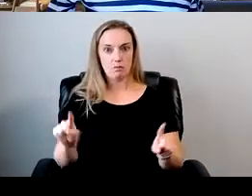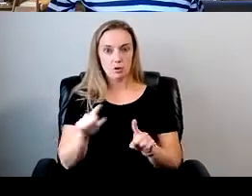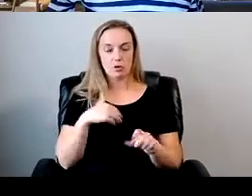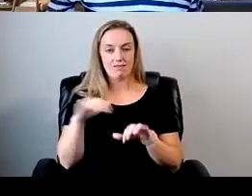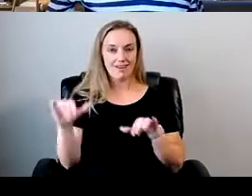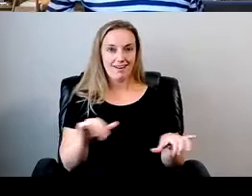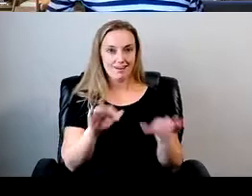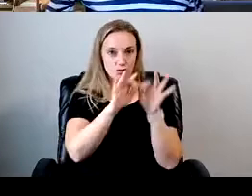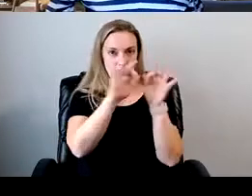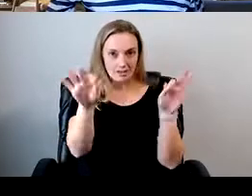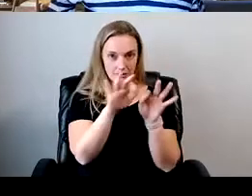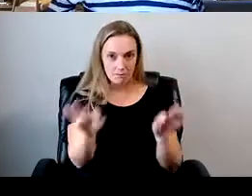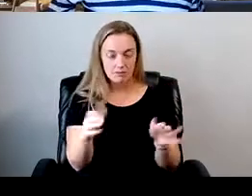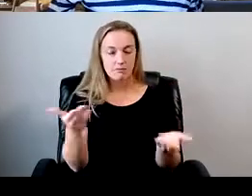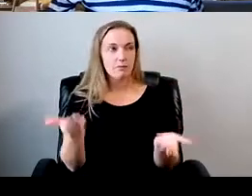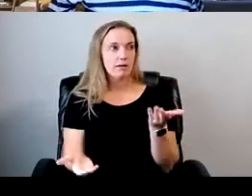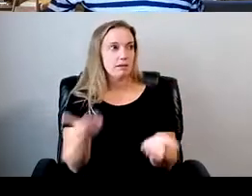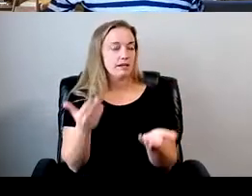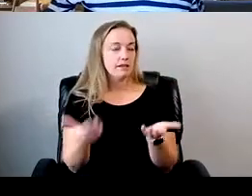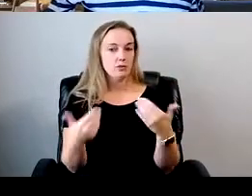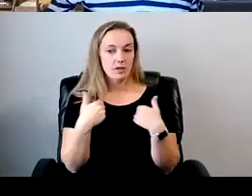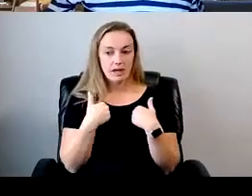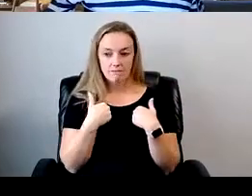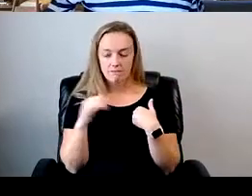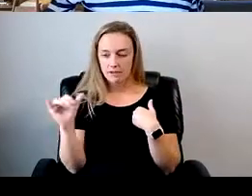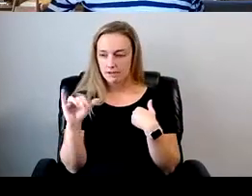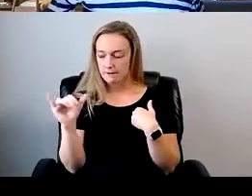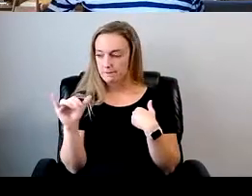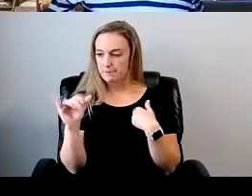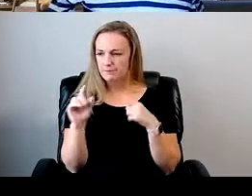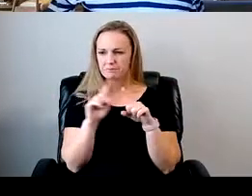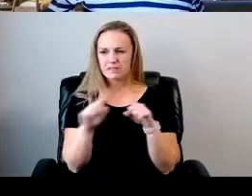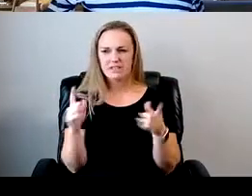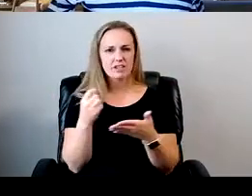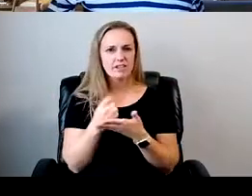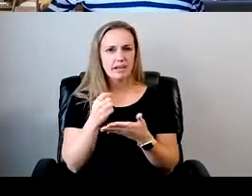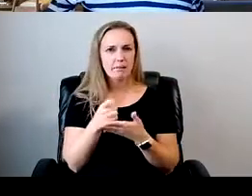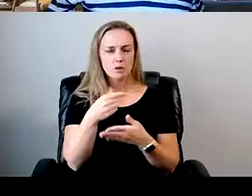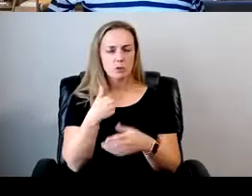There might be the different therapies that you have available, different games,